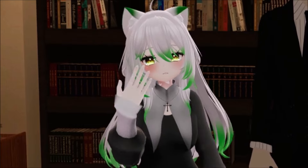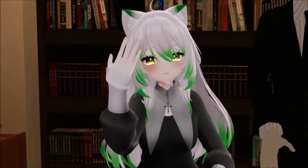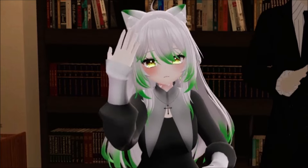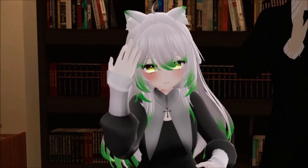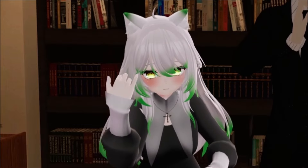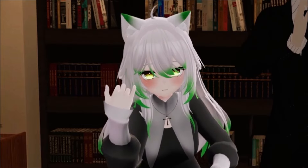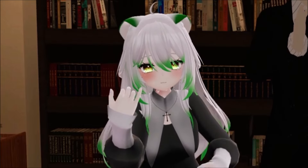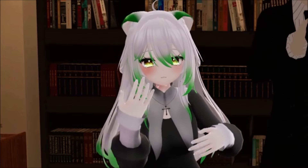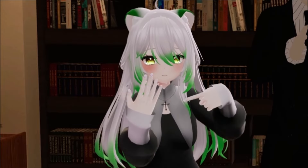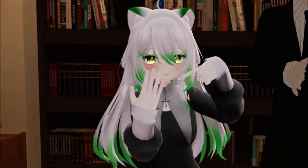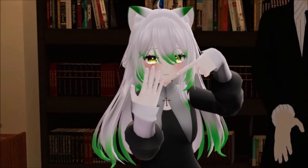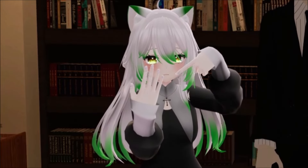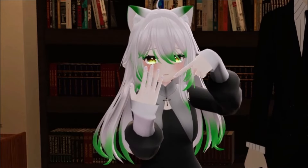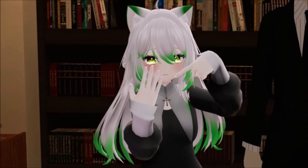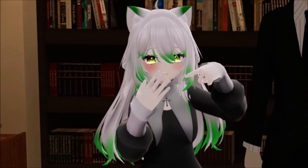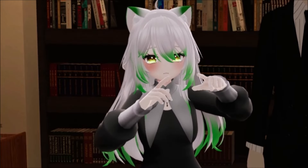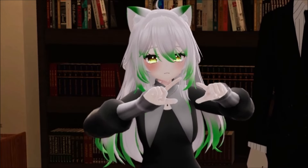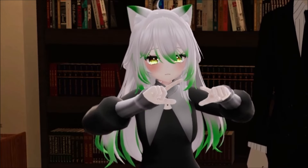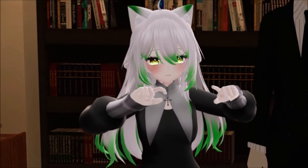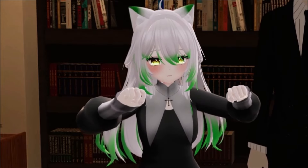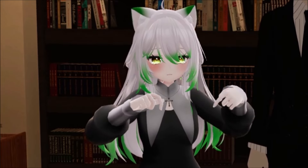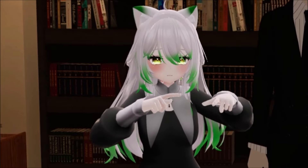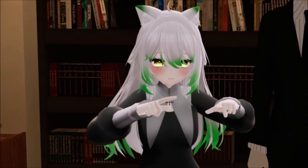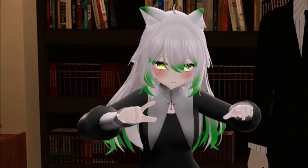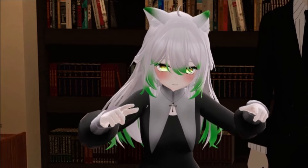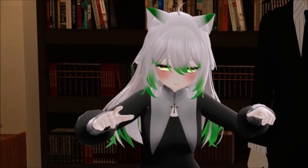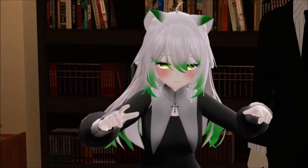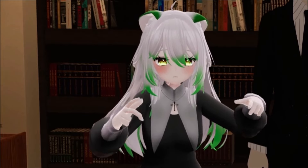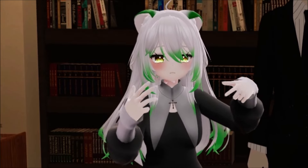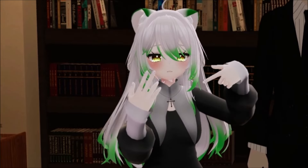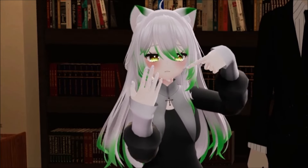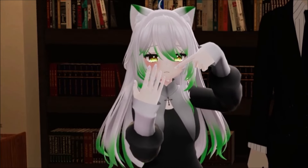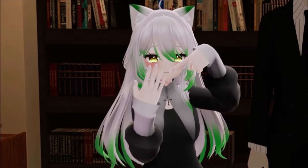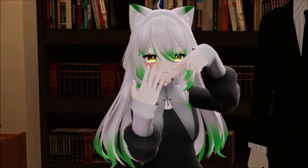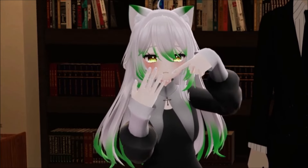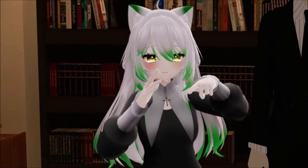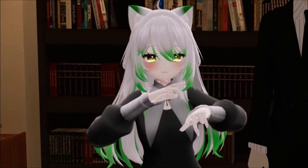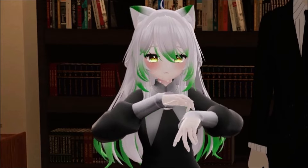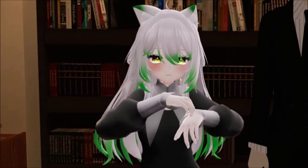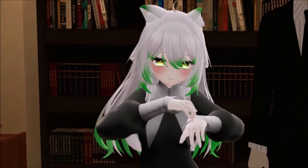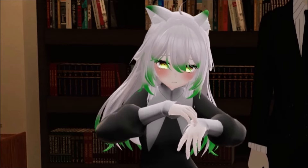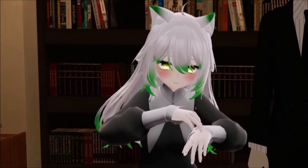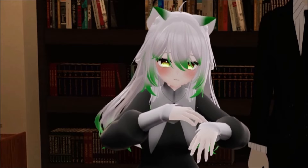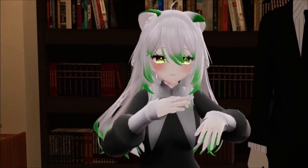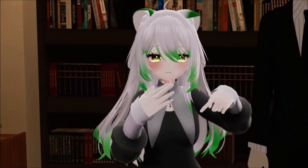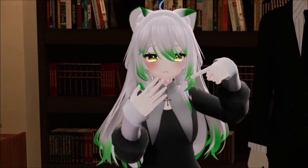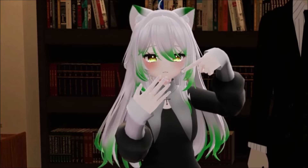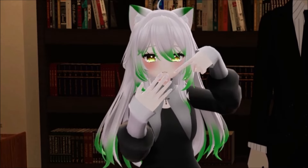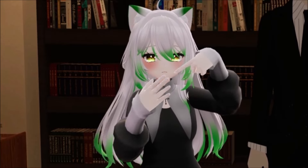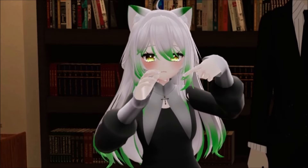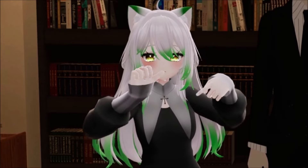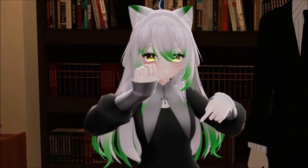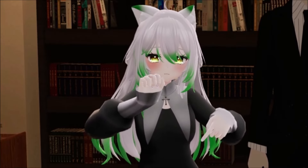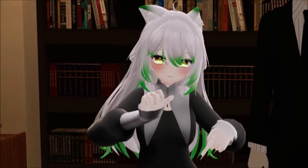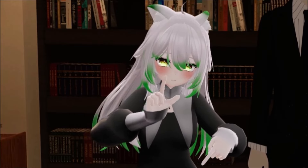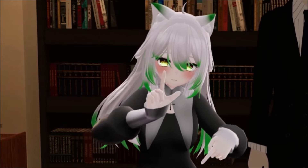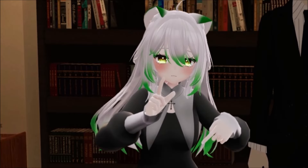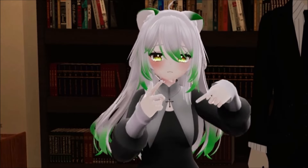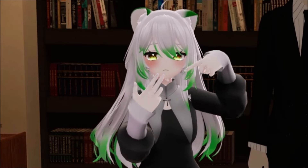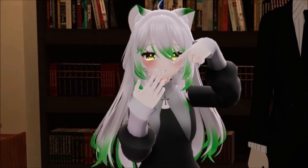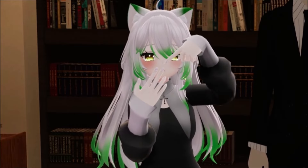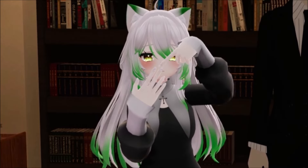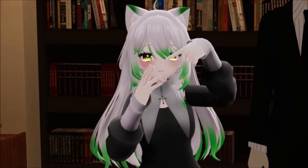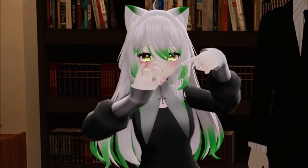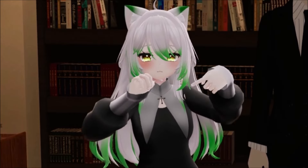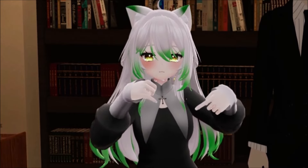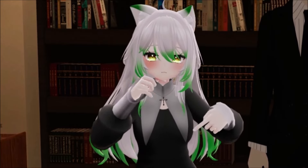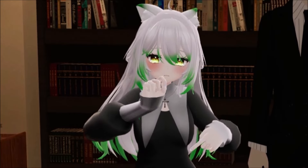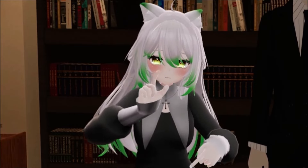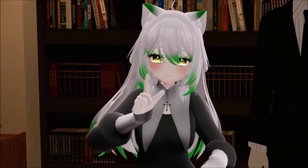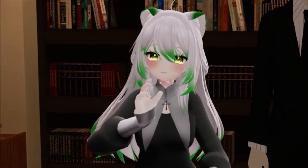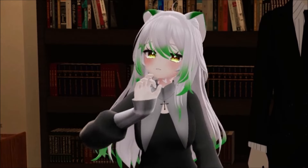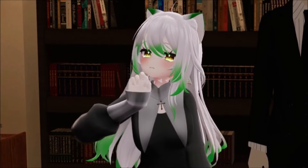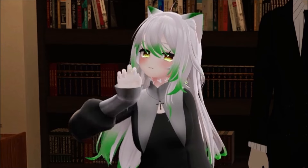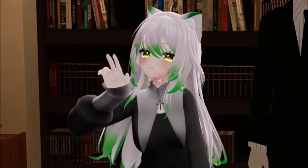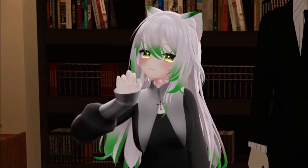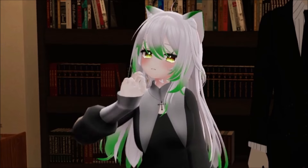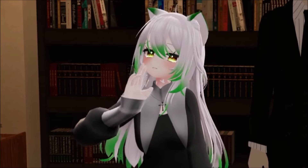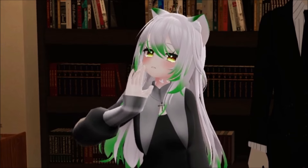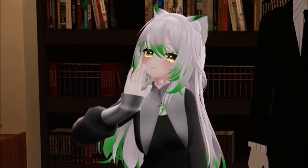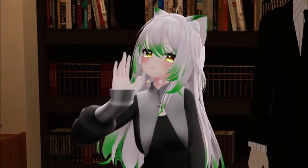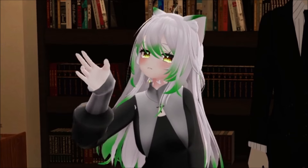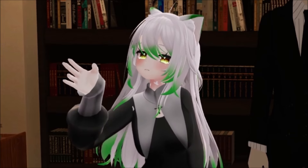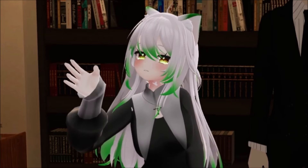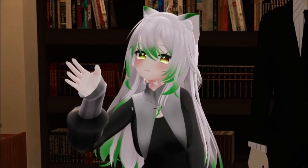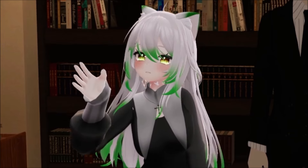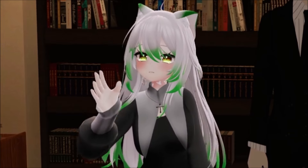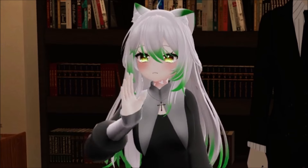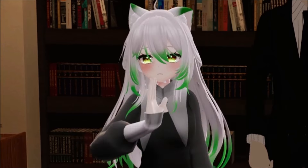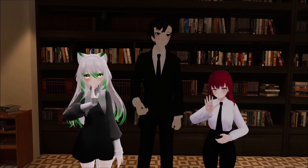(American Sign Language) Why do we sign this in JSL? Each finger represents the languages that I use are Japanese, English, Japanese Sign Language, and American Sign Language